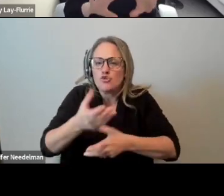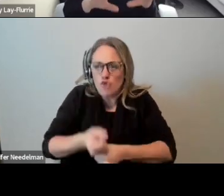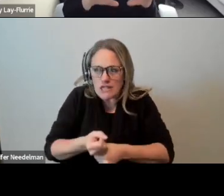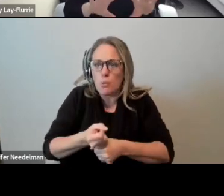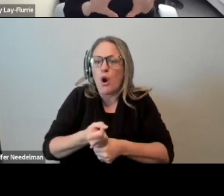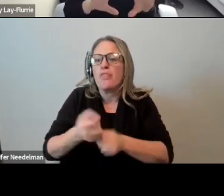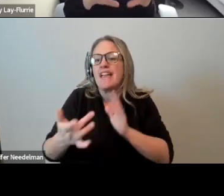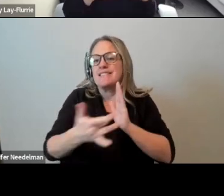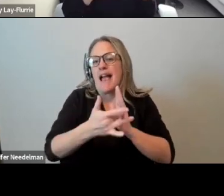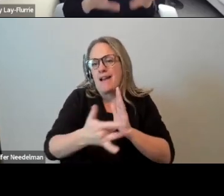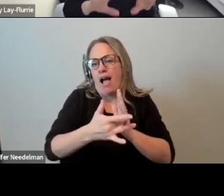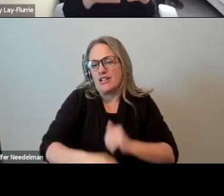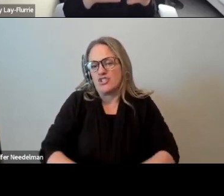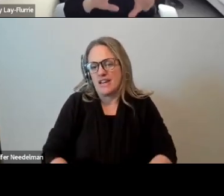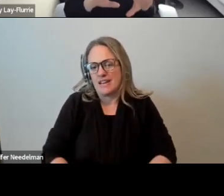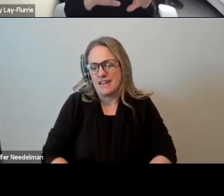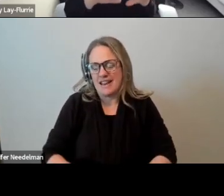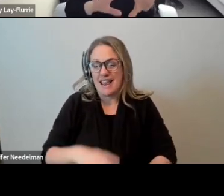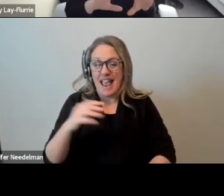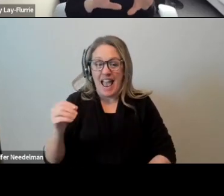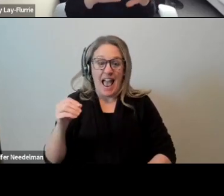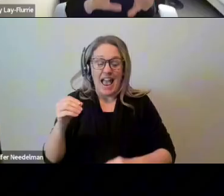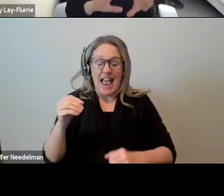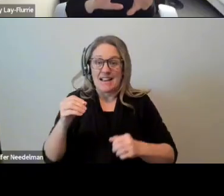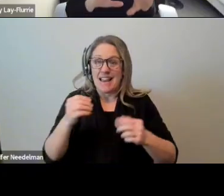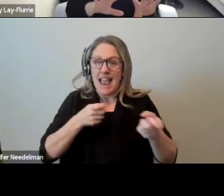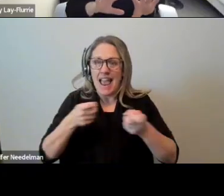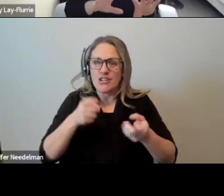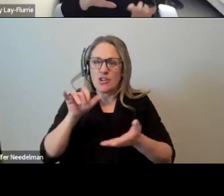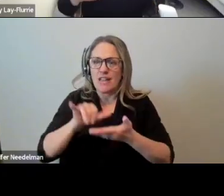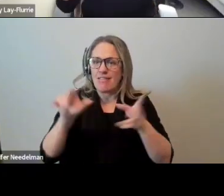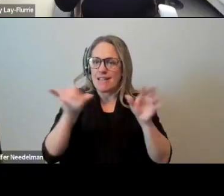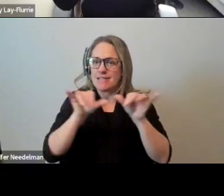and also tackling that systematic barrier that exists today,